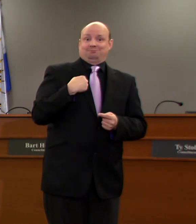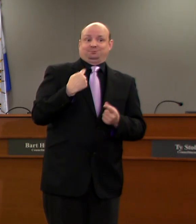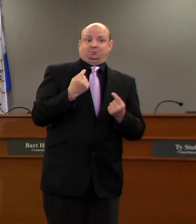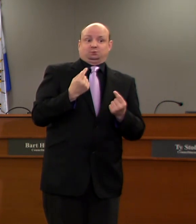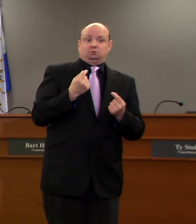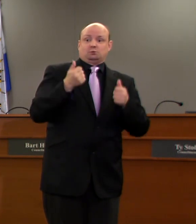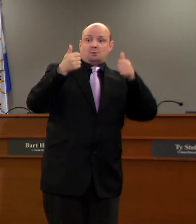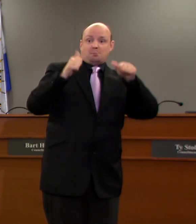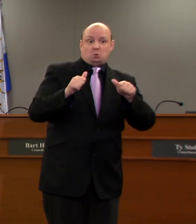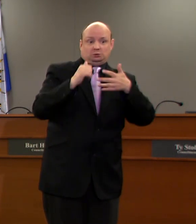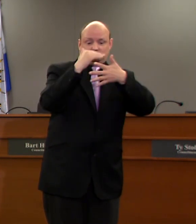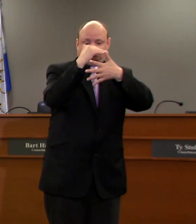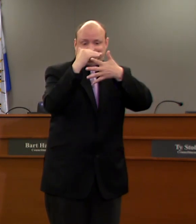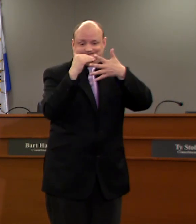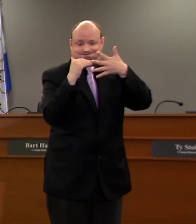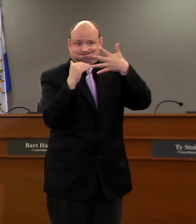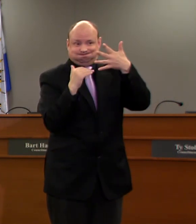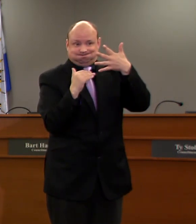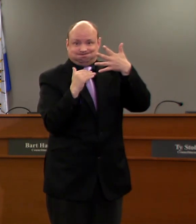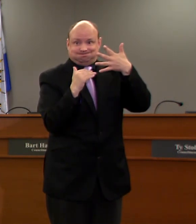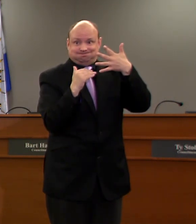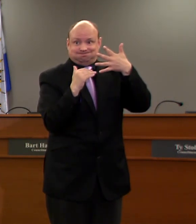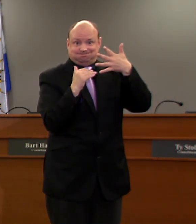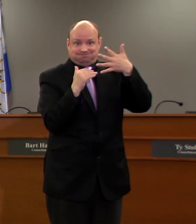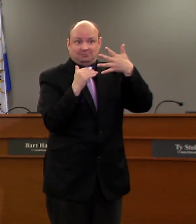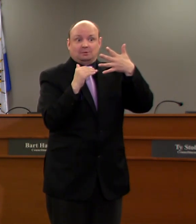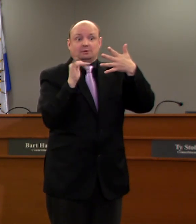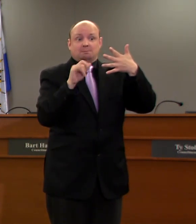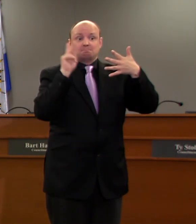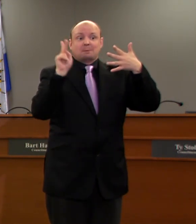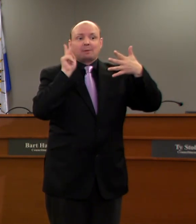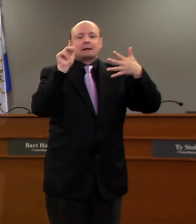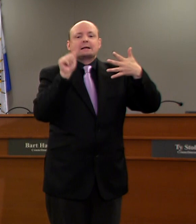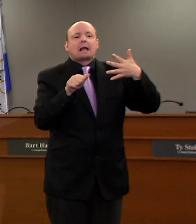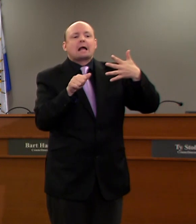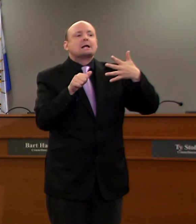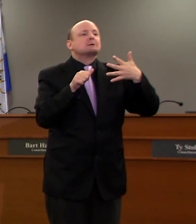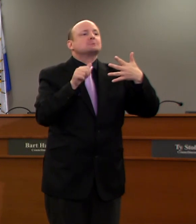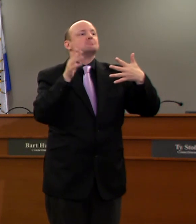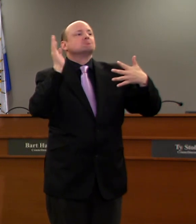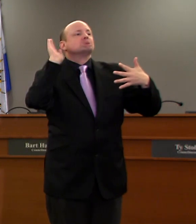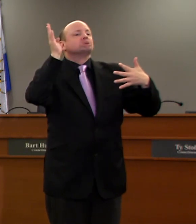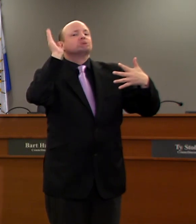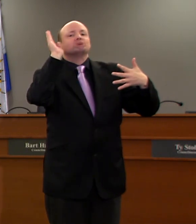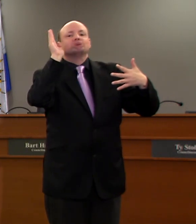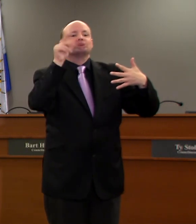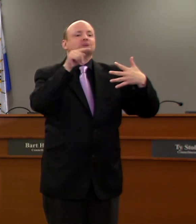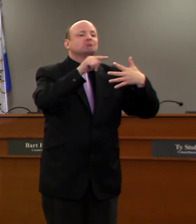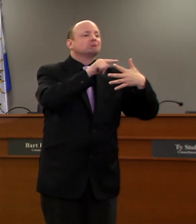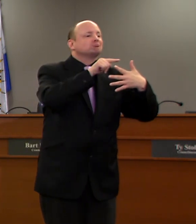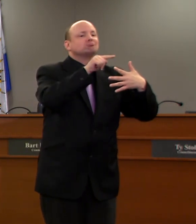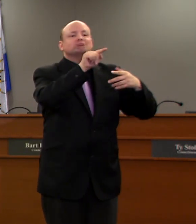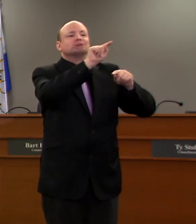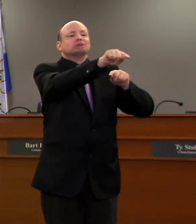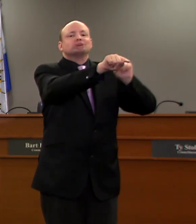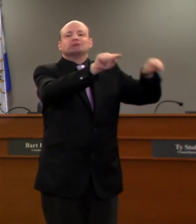testify remotely also, and you have a registration opportunity and that will be opening up that agenda for you.